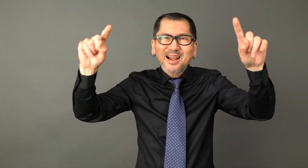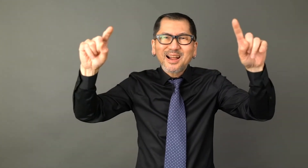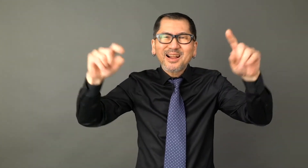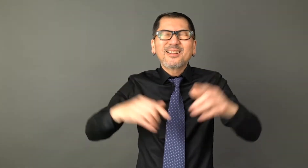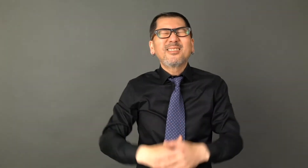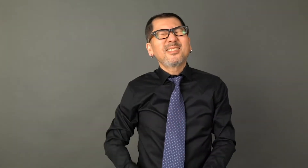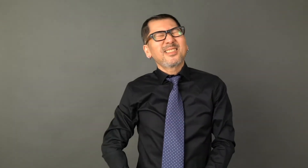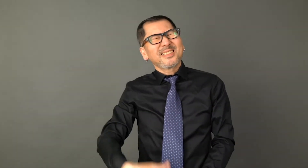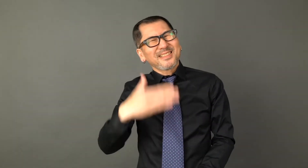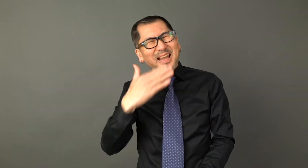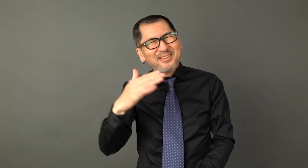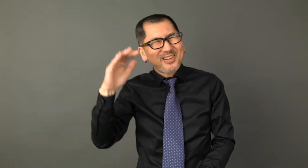Thank you for listening.